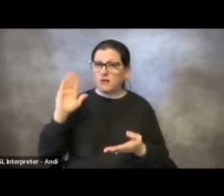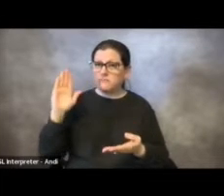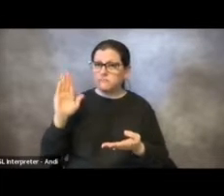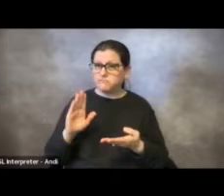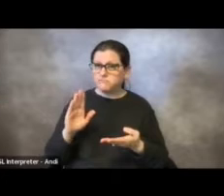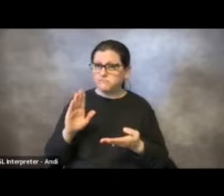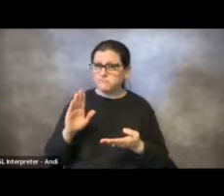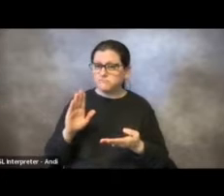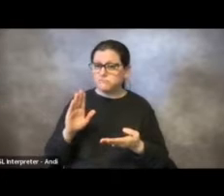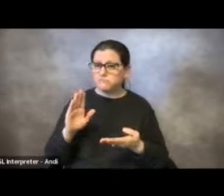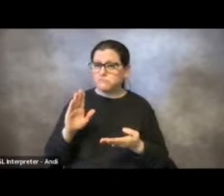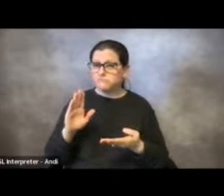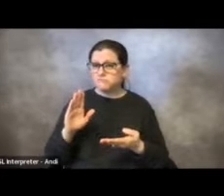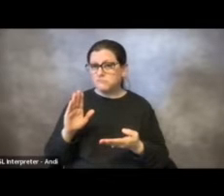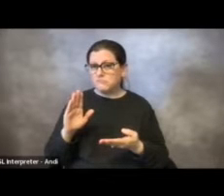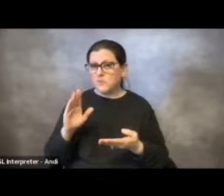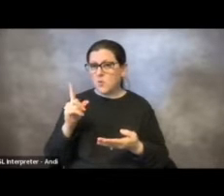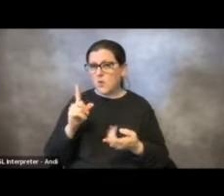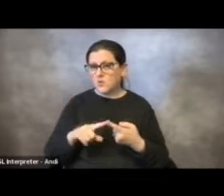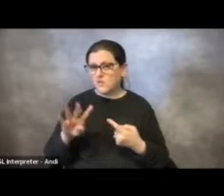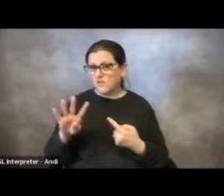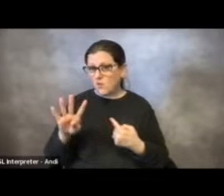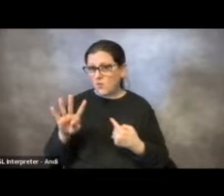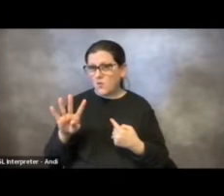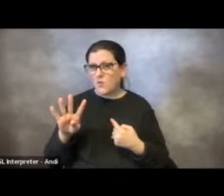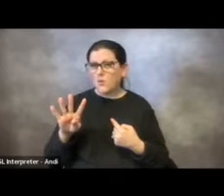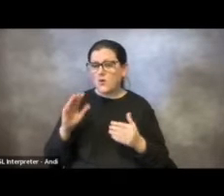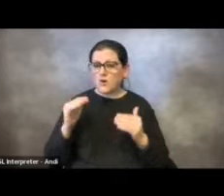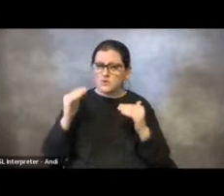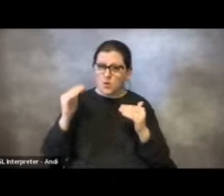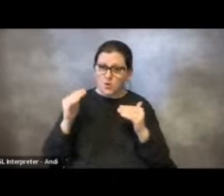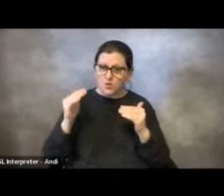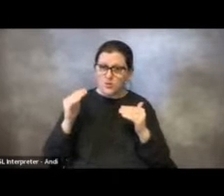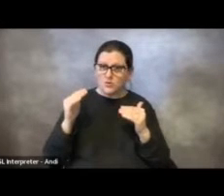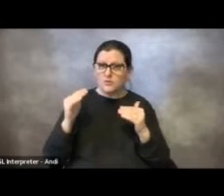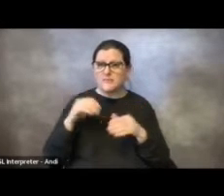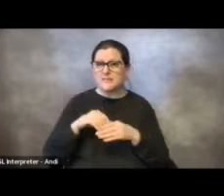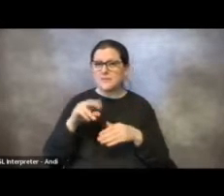to anywhere from, you know, one to four adults in the US being